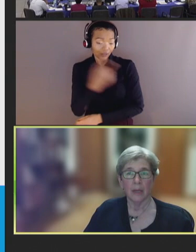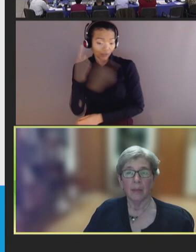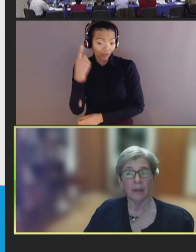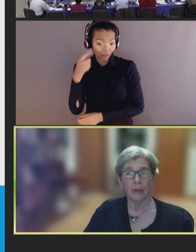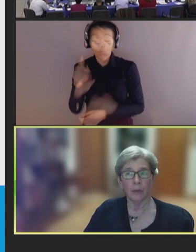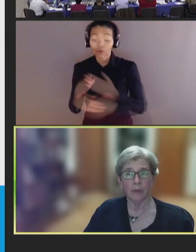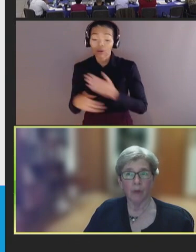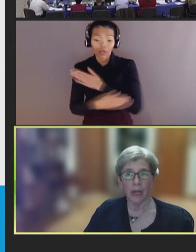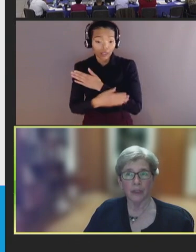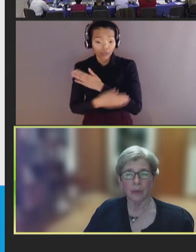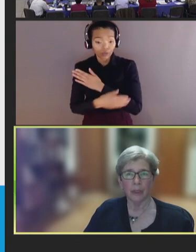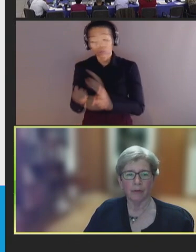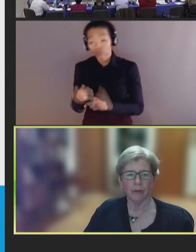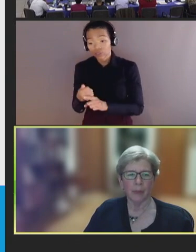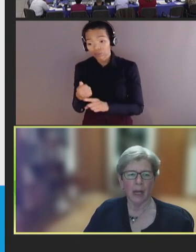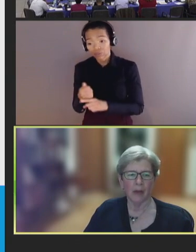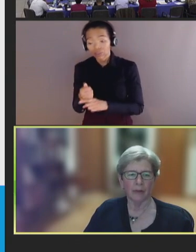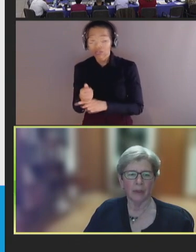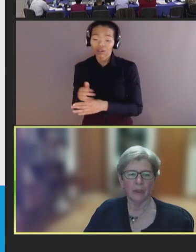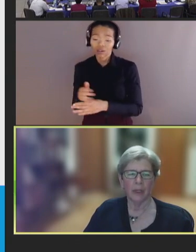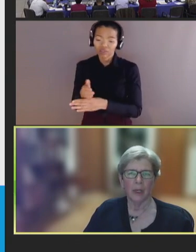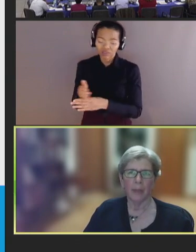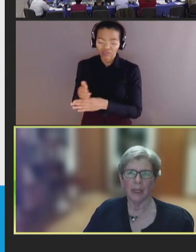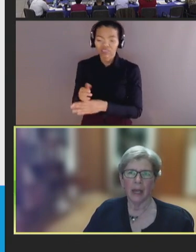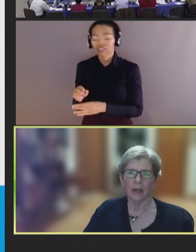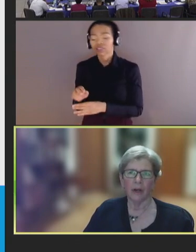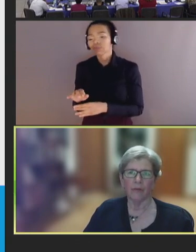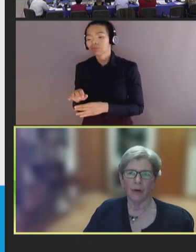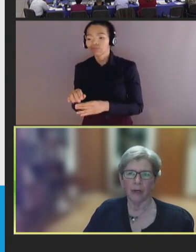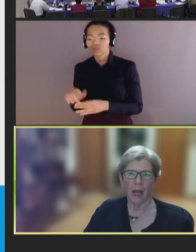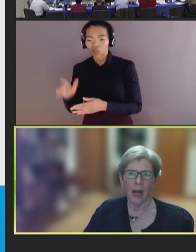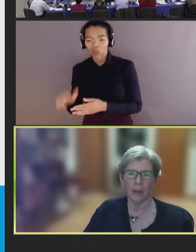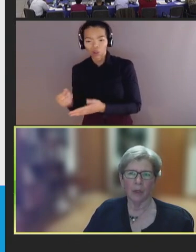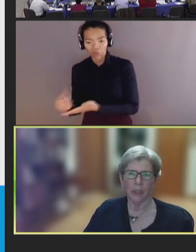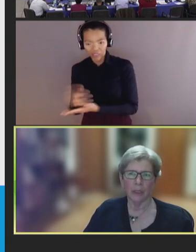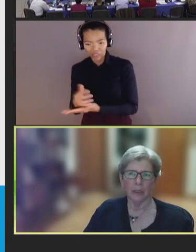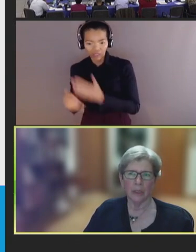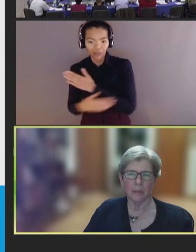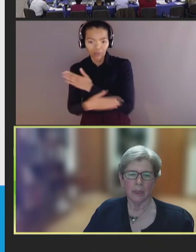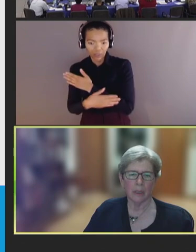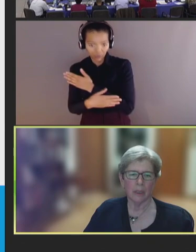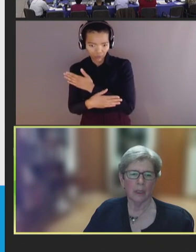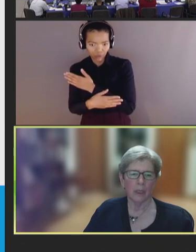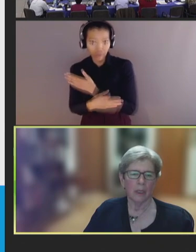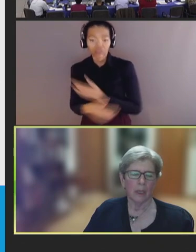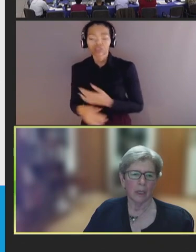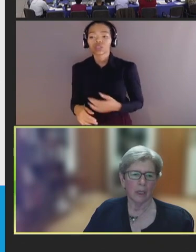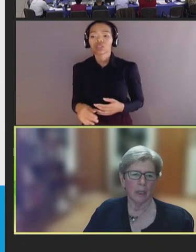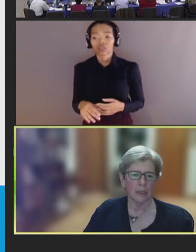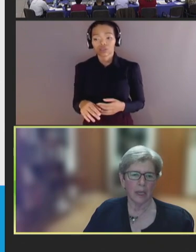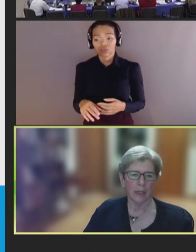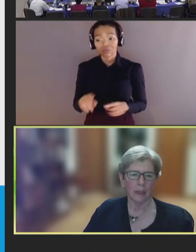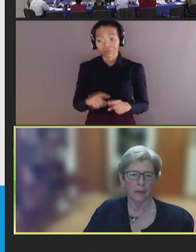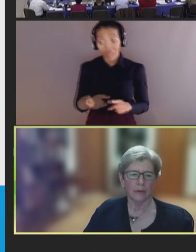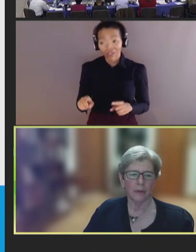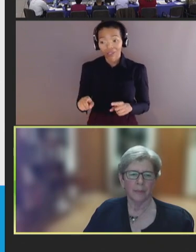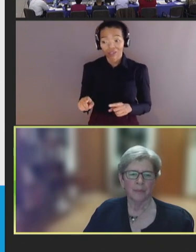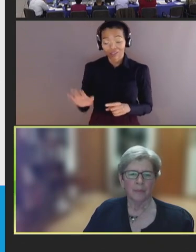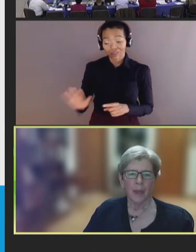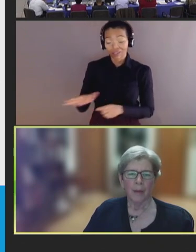many of whom have graduated from Gavi, but yet are very high-burden TB settings.